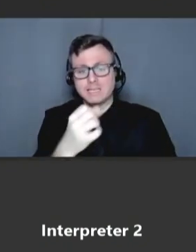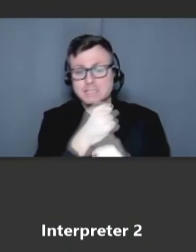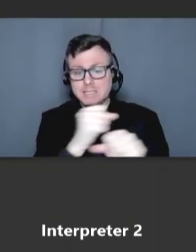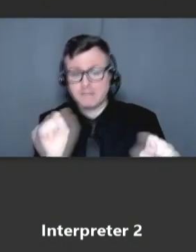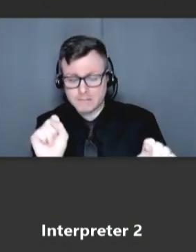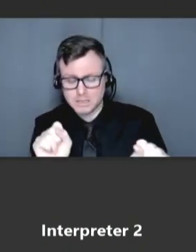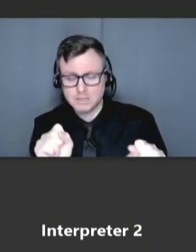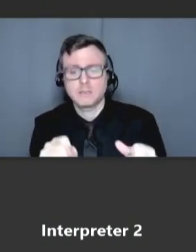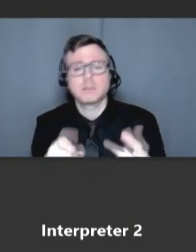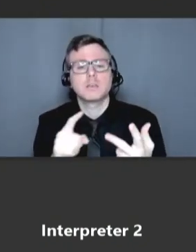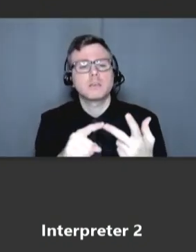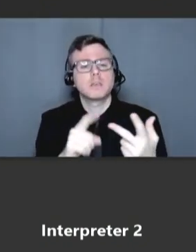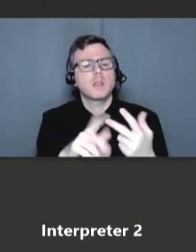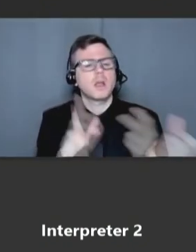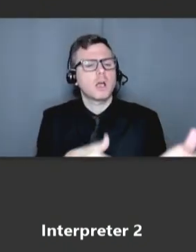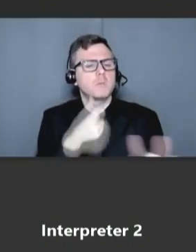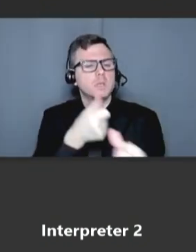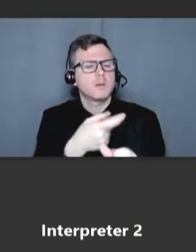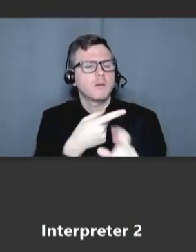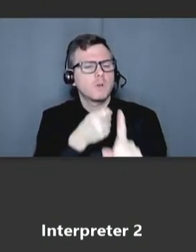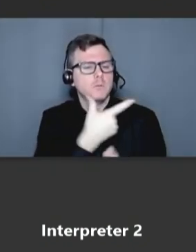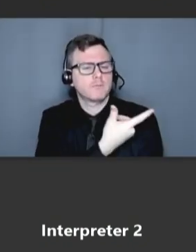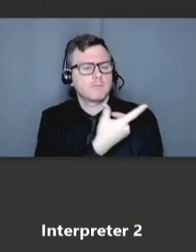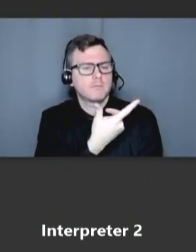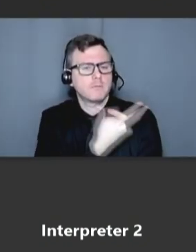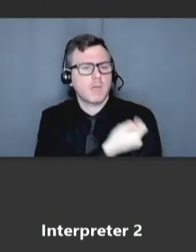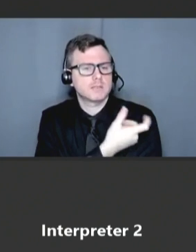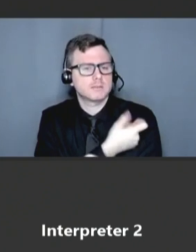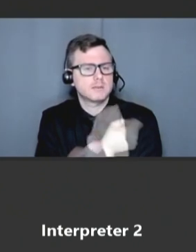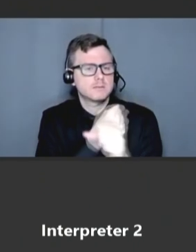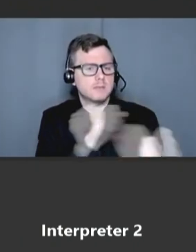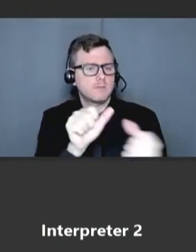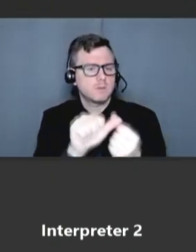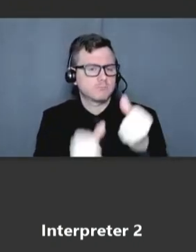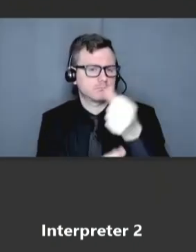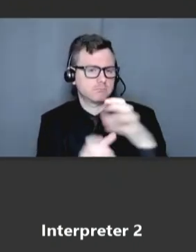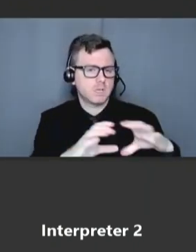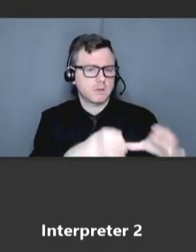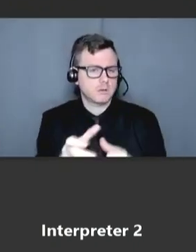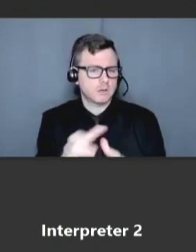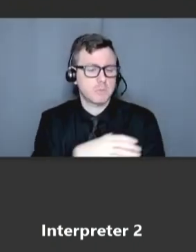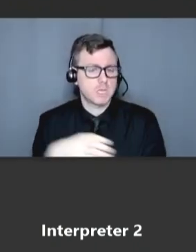follow this with a brief update from our vaccine safety subcommittee. After a short break, we'll